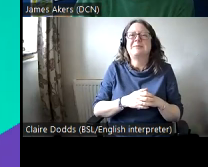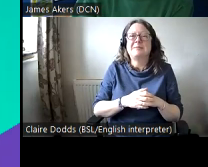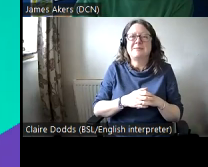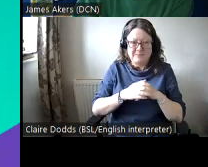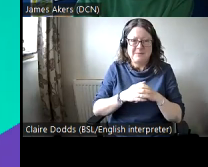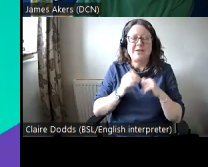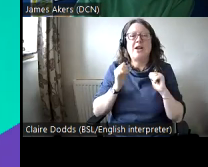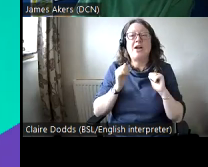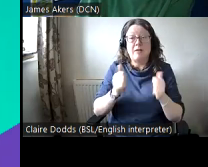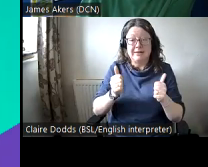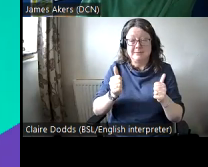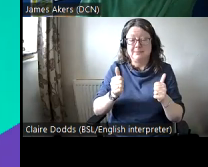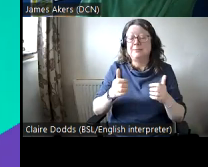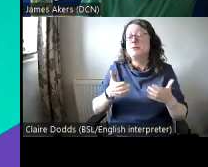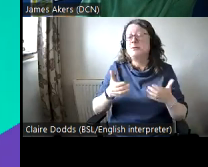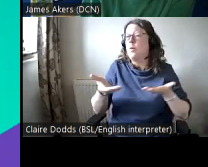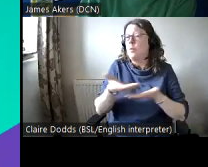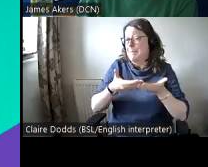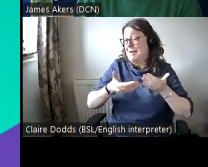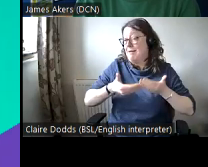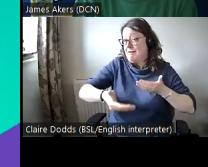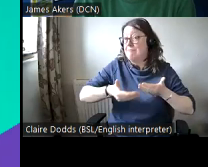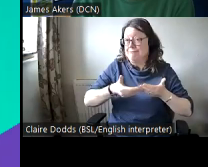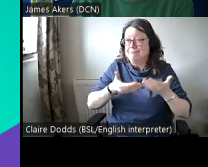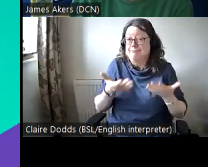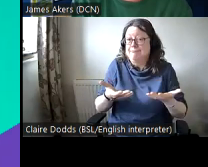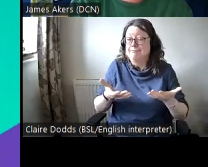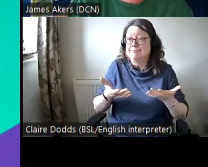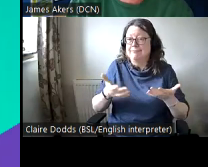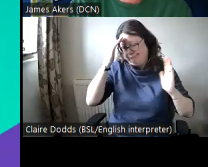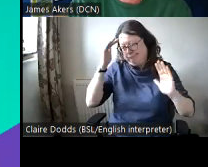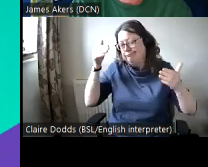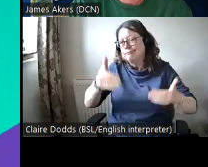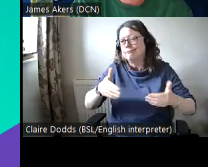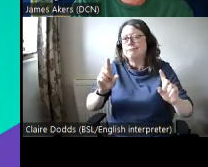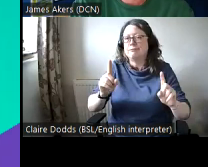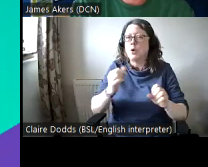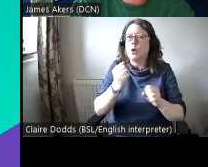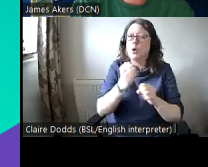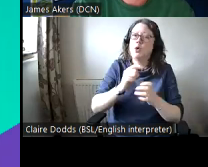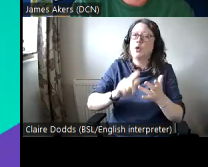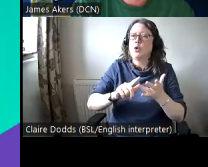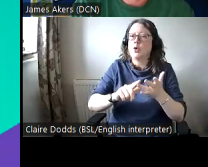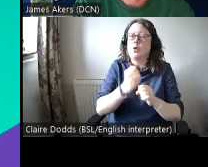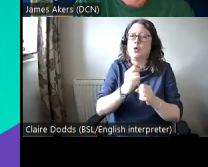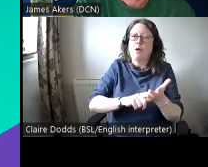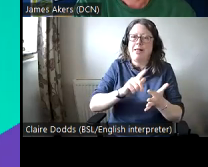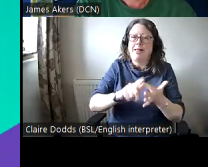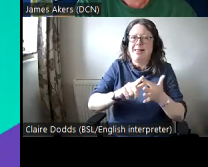Today's webinar is all about Google Analytics 4 and how to audit your account.